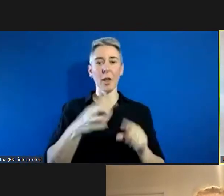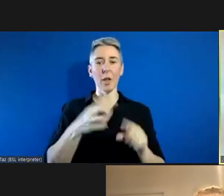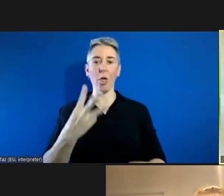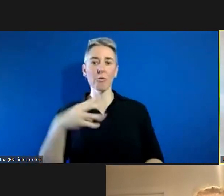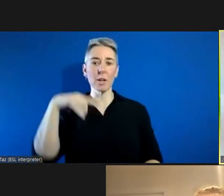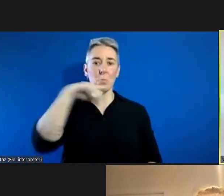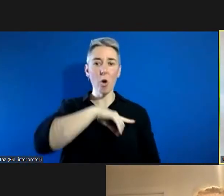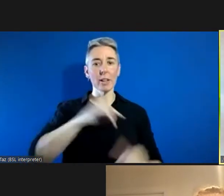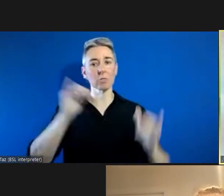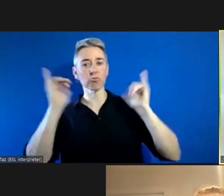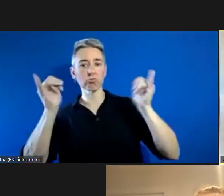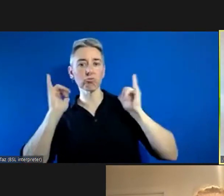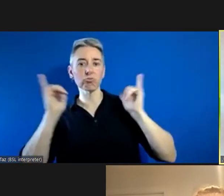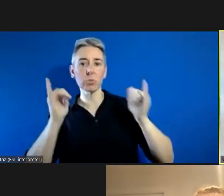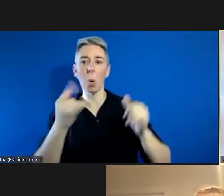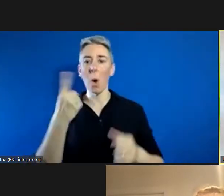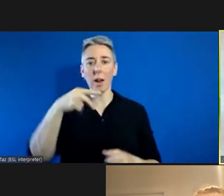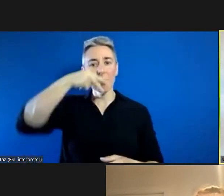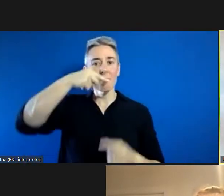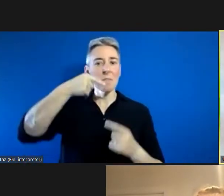one of which had a front tooth missing and wearing a Burberry checked shirt.